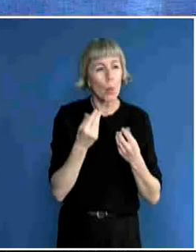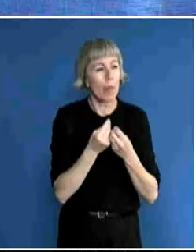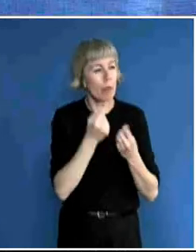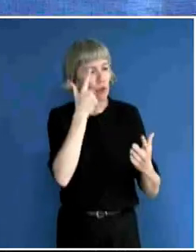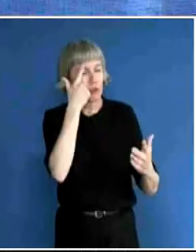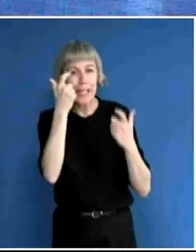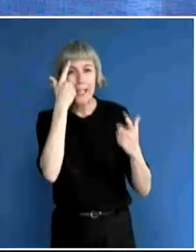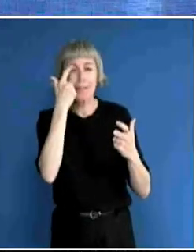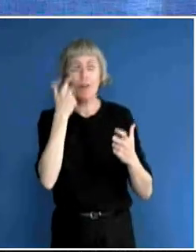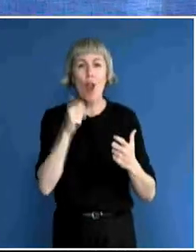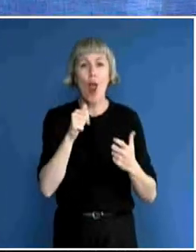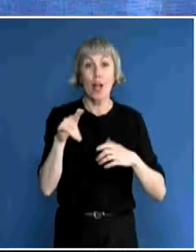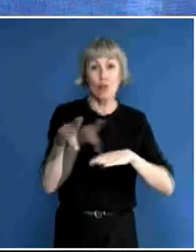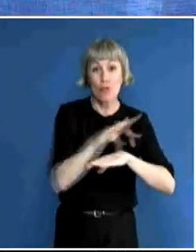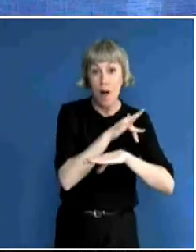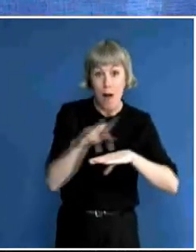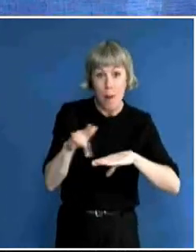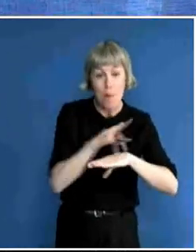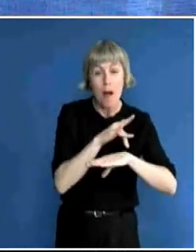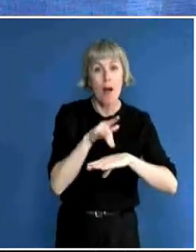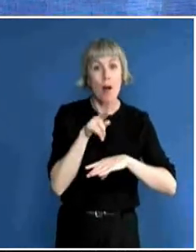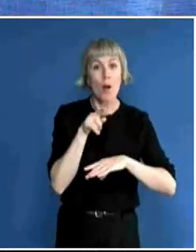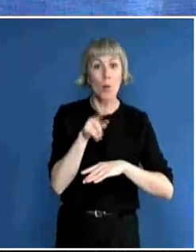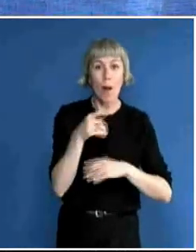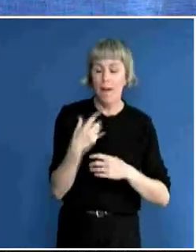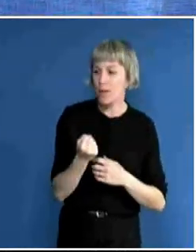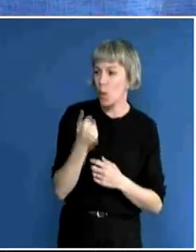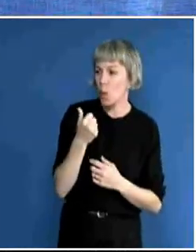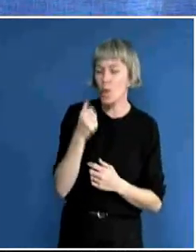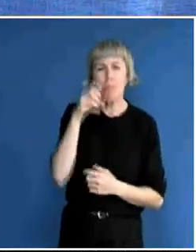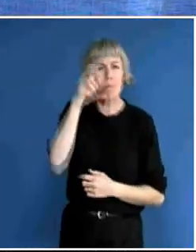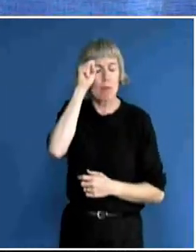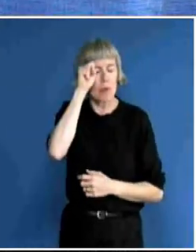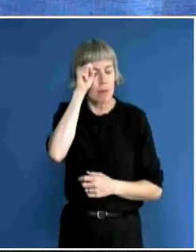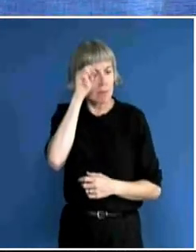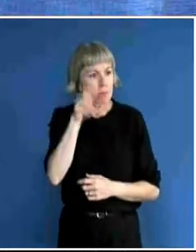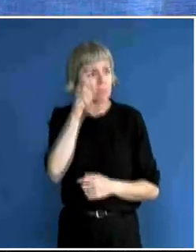a good memory, and you enjoyed hospitality subjects and cadet camp.